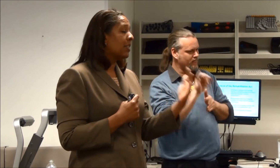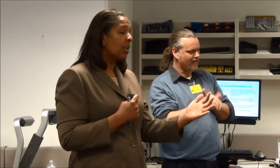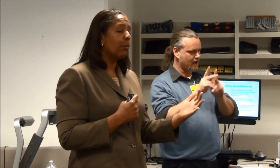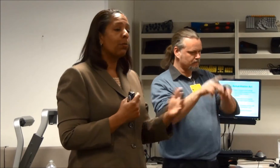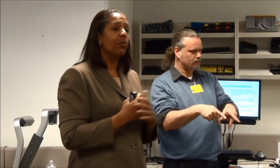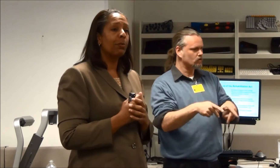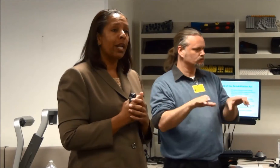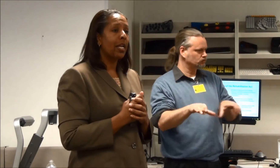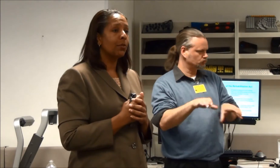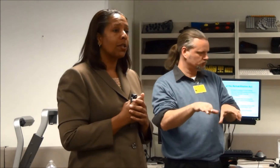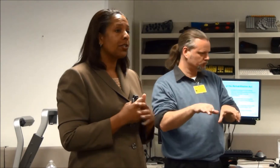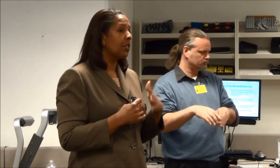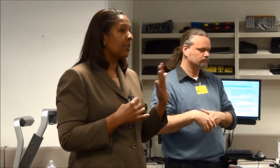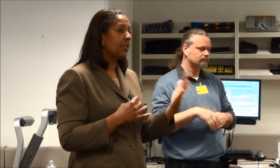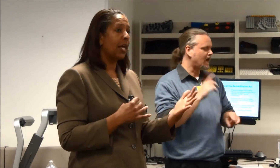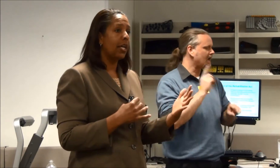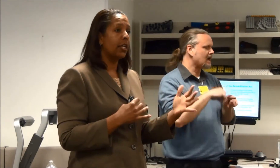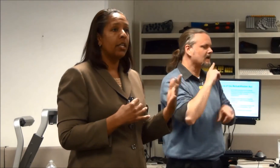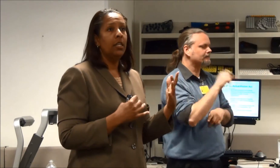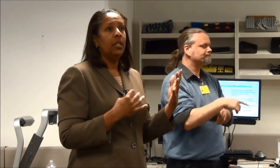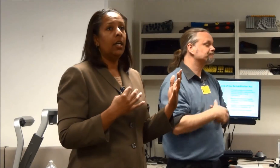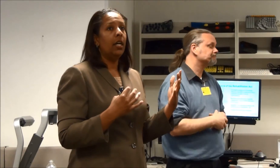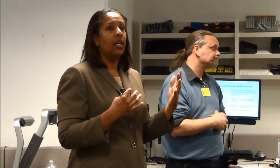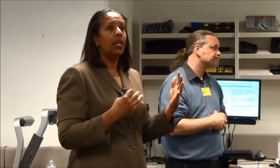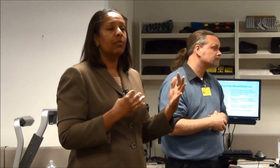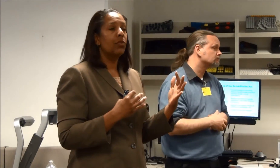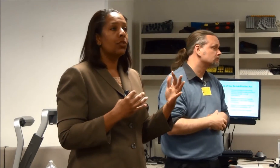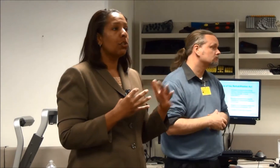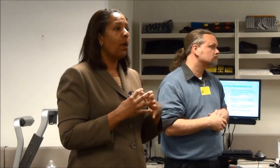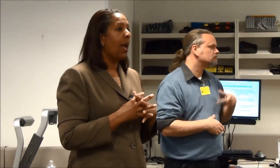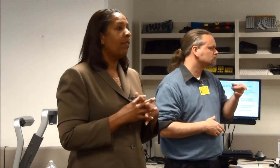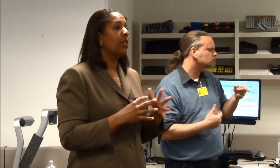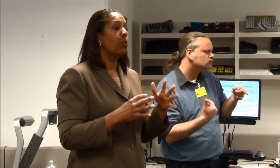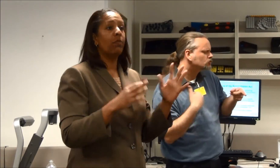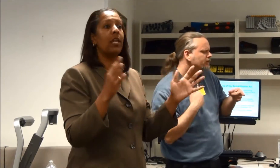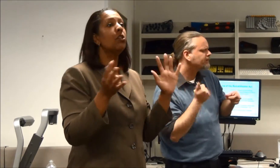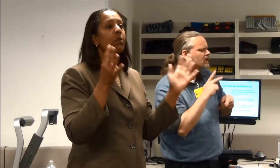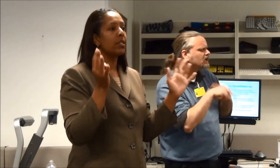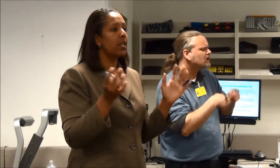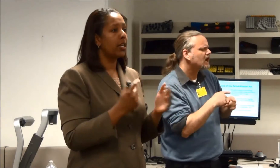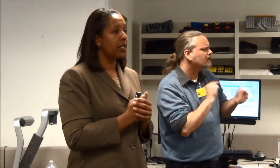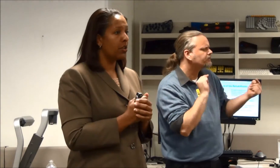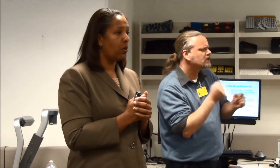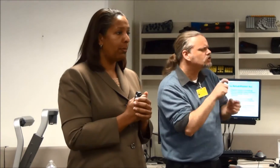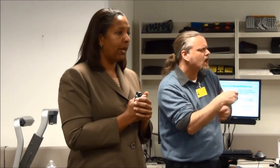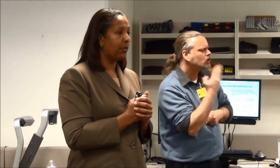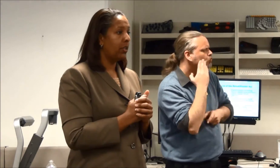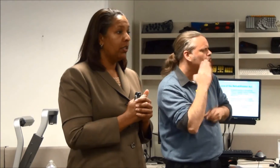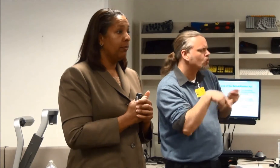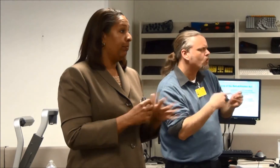It's inappropriate for me to ask questions like, do you have any sort of injuries that I need to know about?